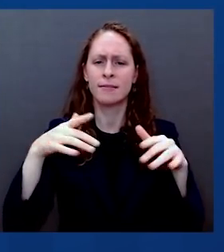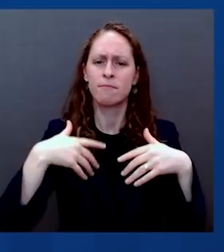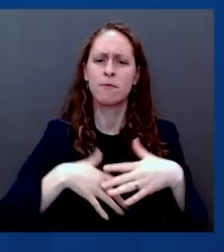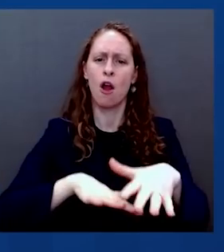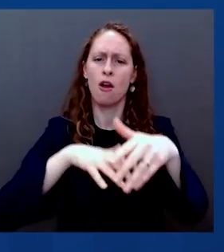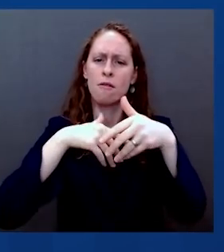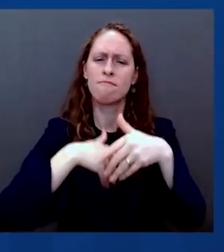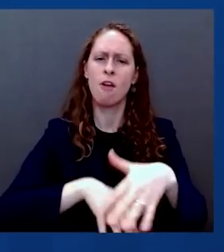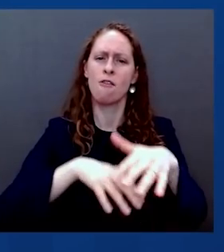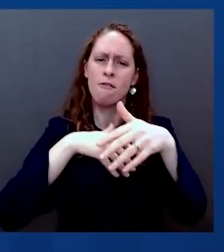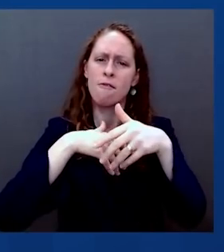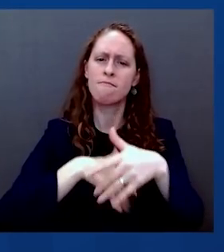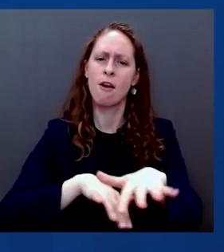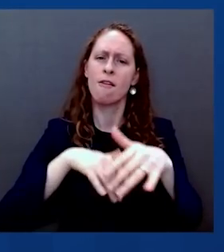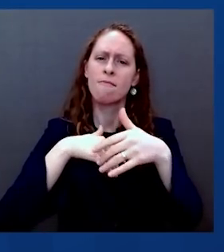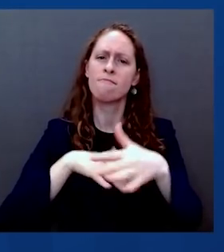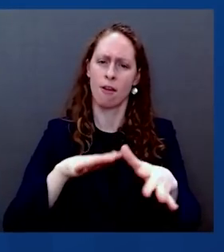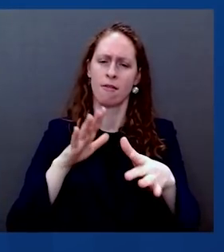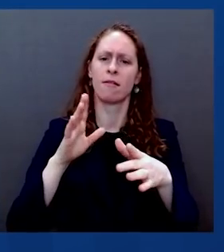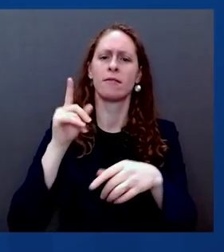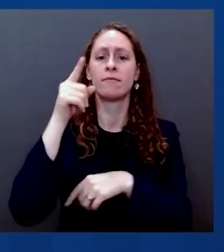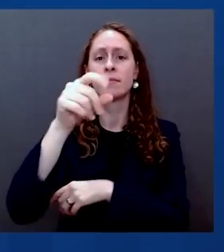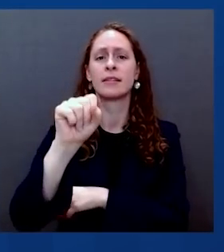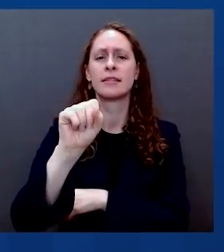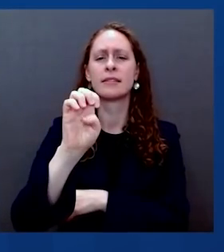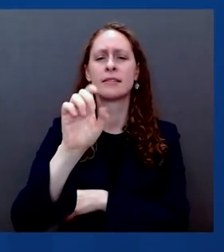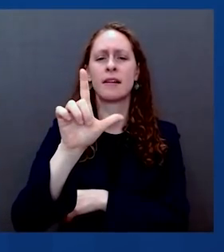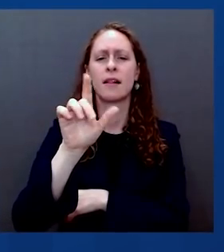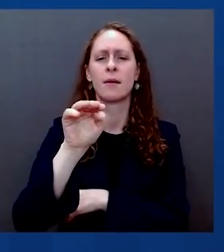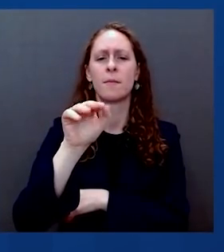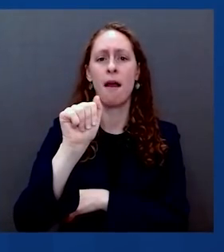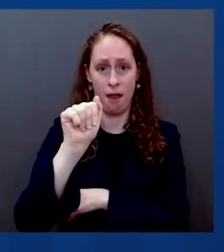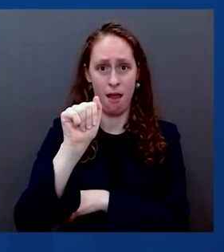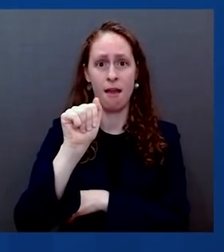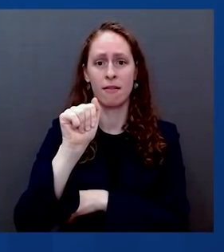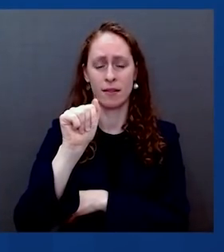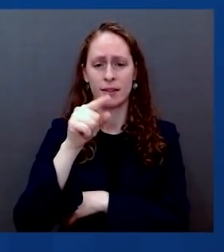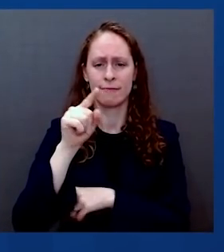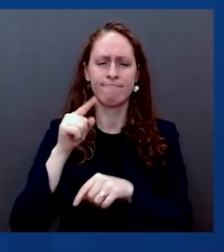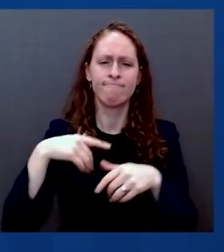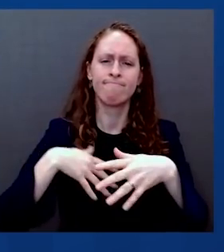Dr. King decried what he called normalcy.